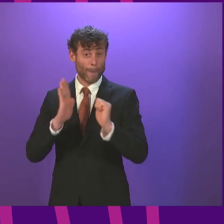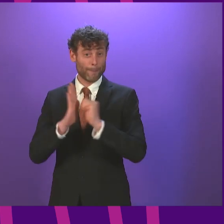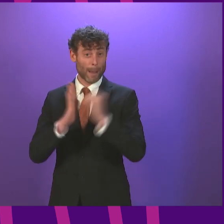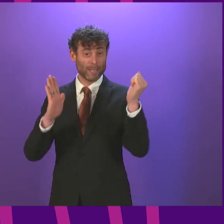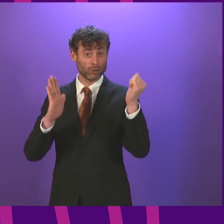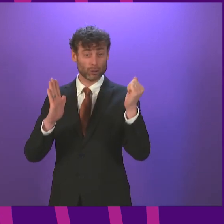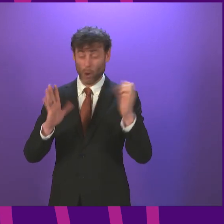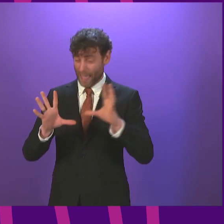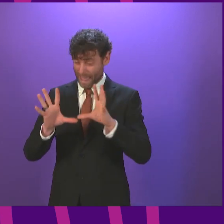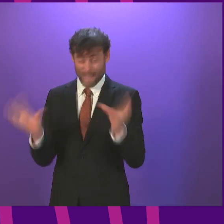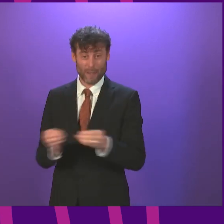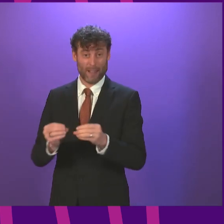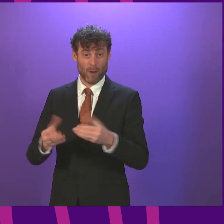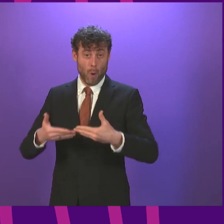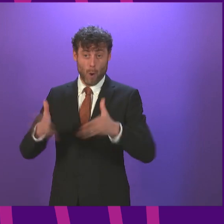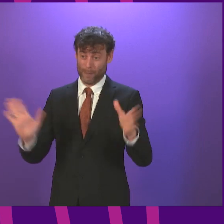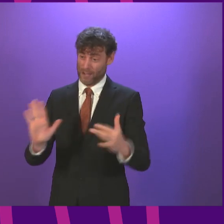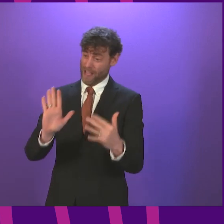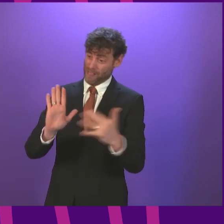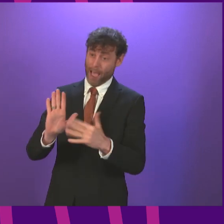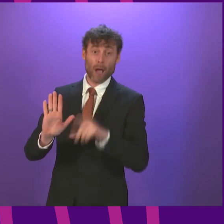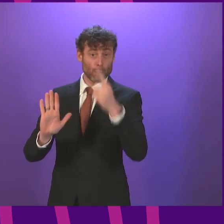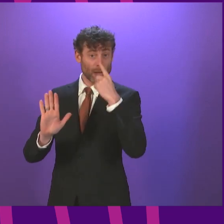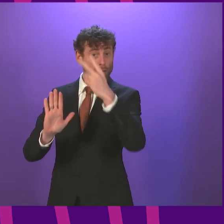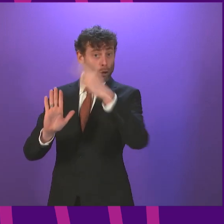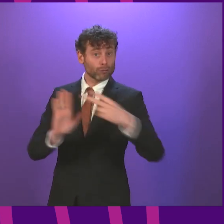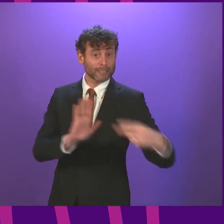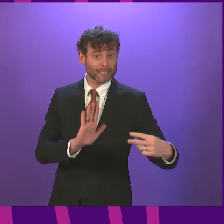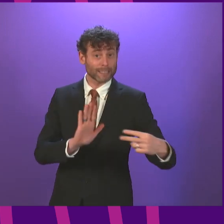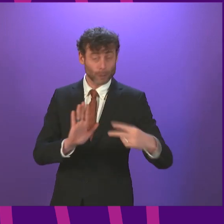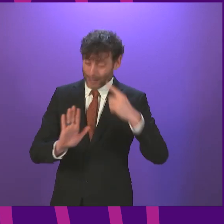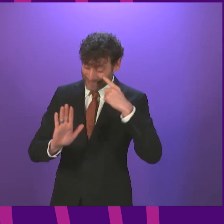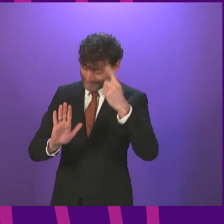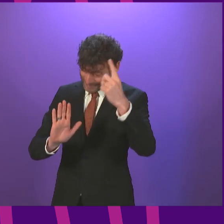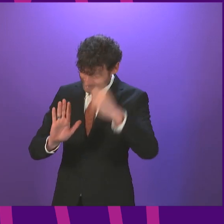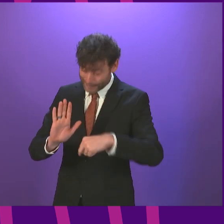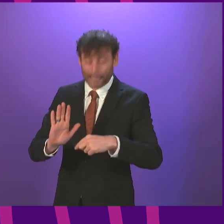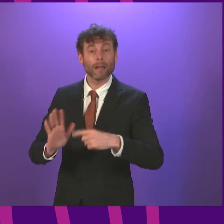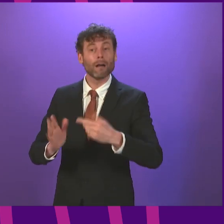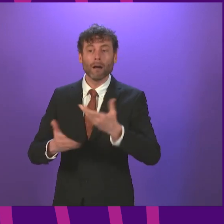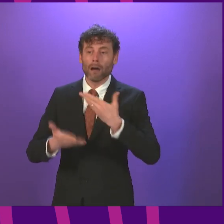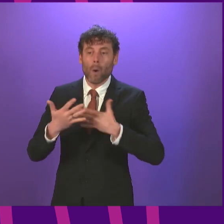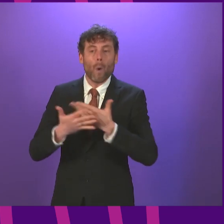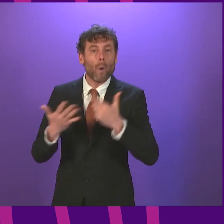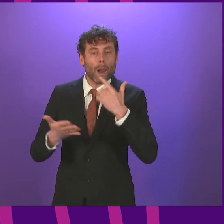been published in an unprecedented fashion and draw their own conclusions—as, indeed, can the committee, and I am sure that it will in due course.